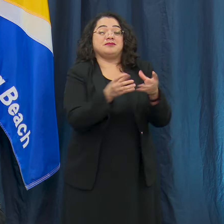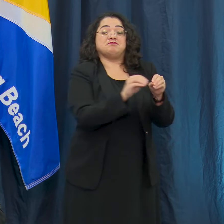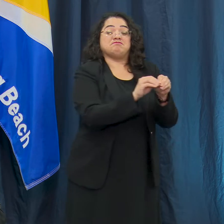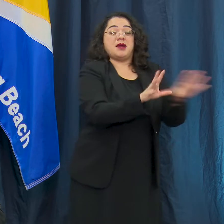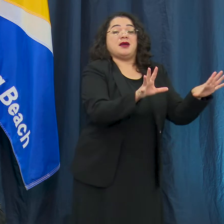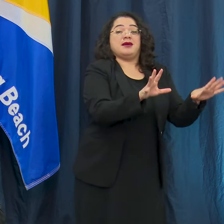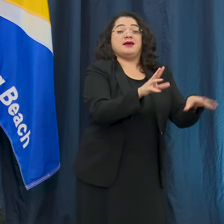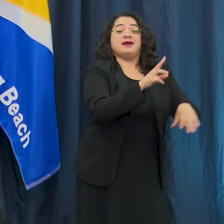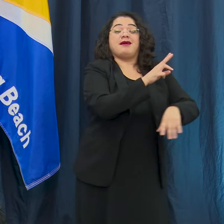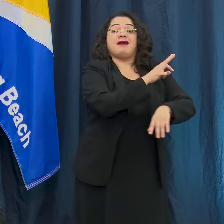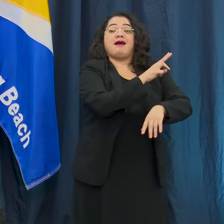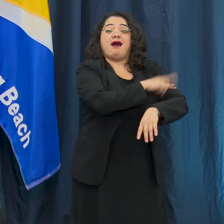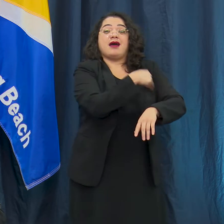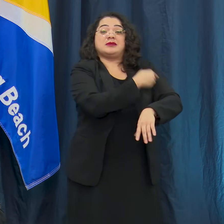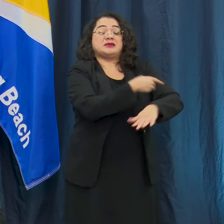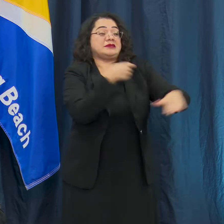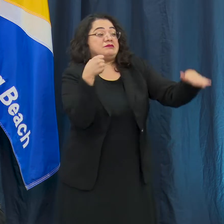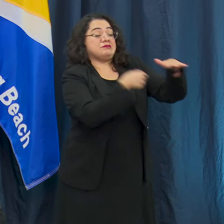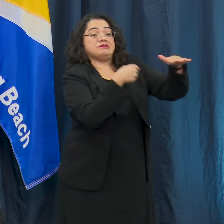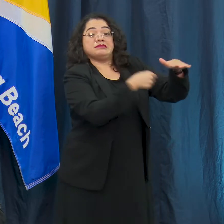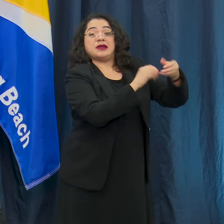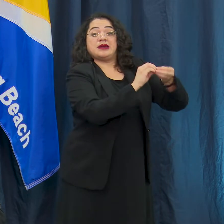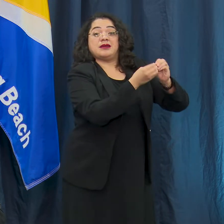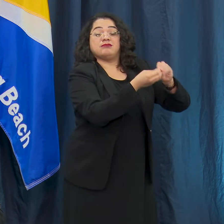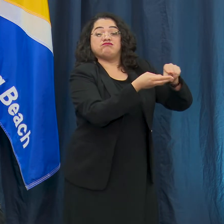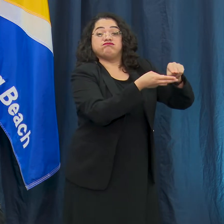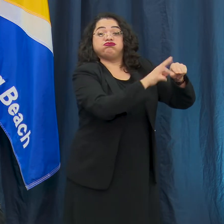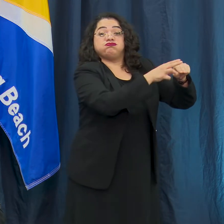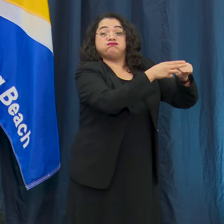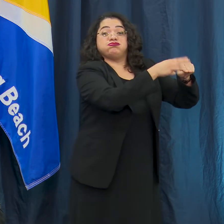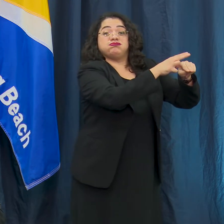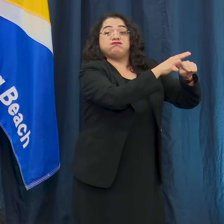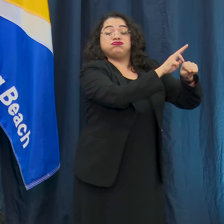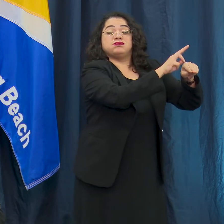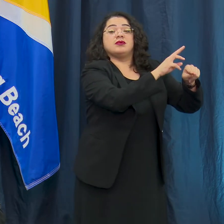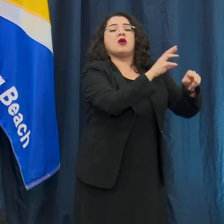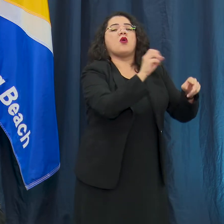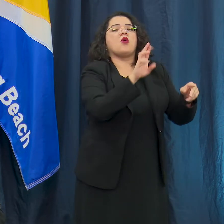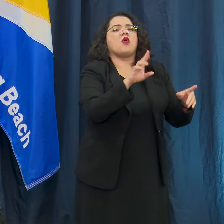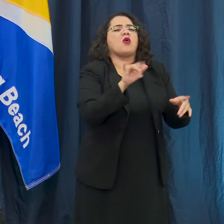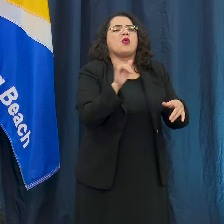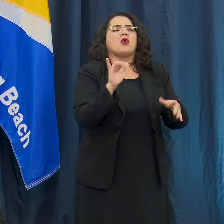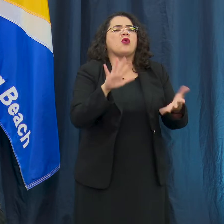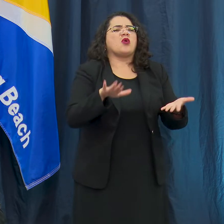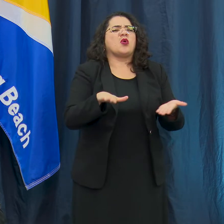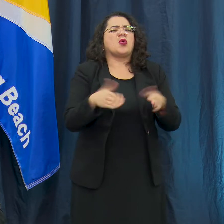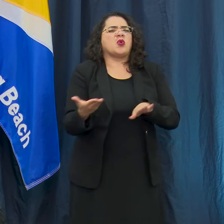to spike or deaths take a serious turn for the worse then we're gonna have to